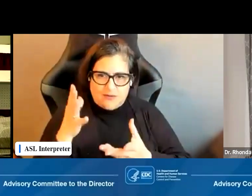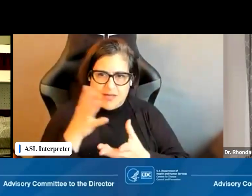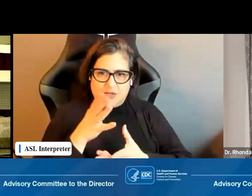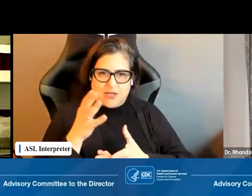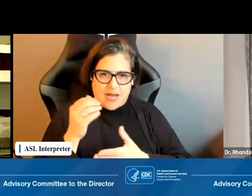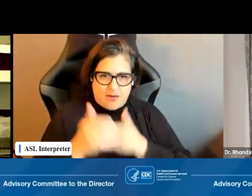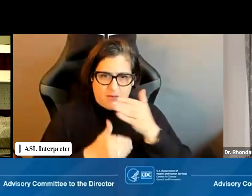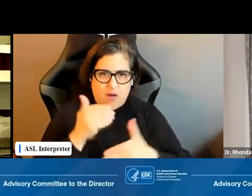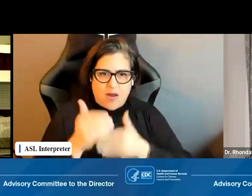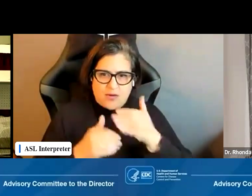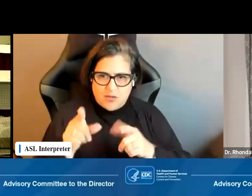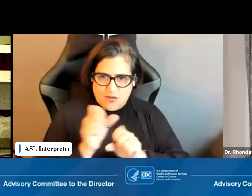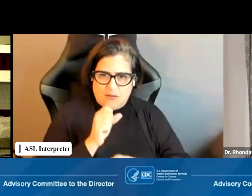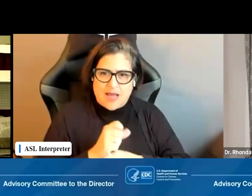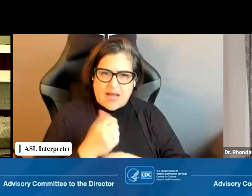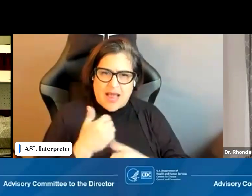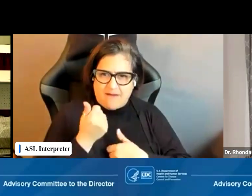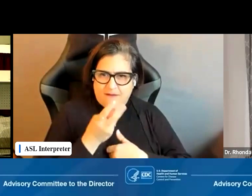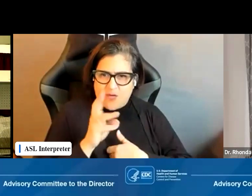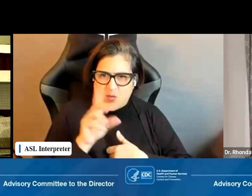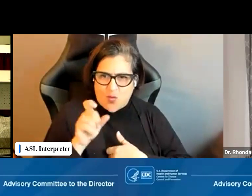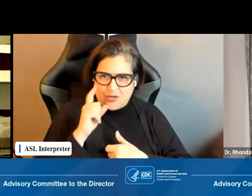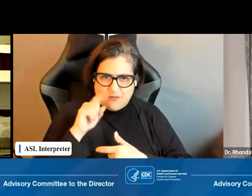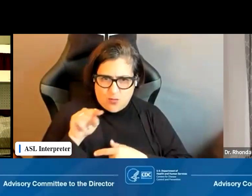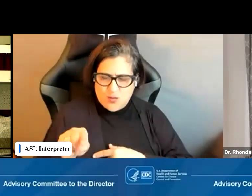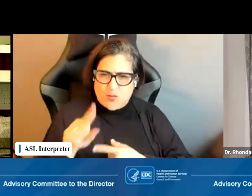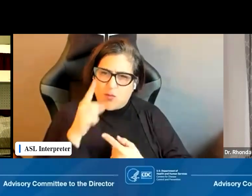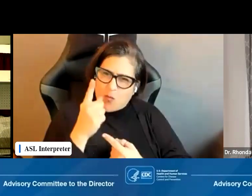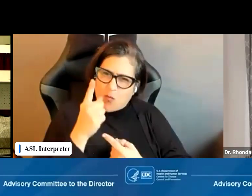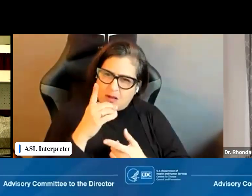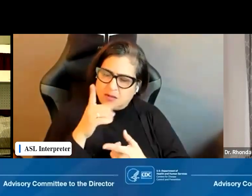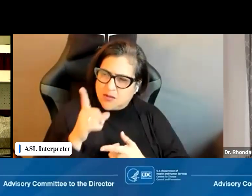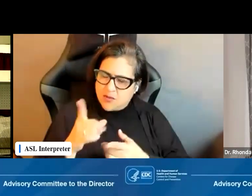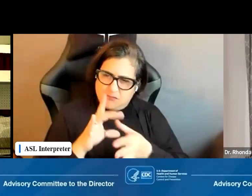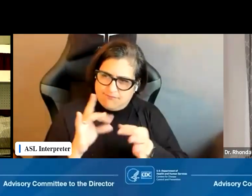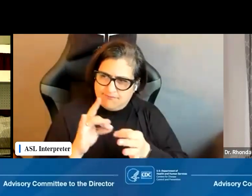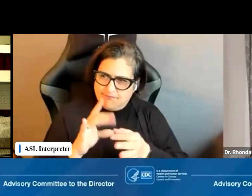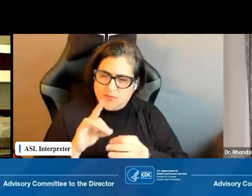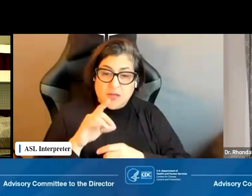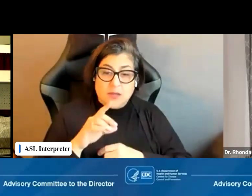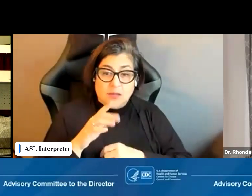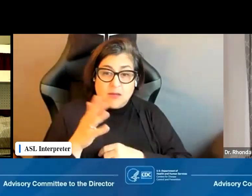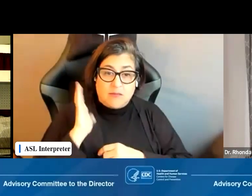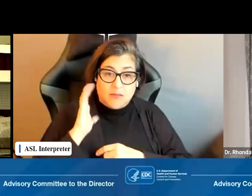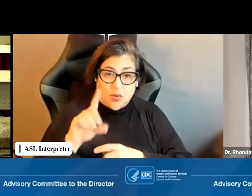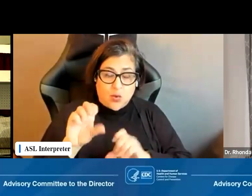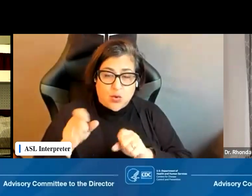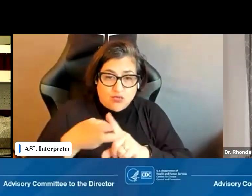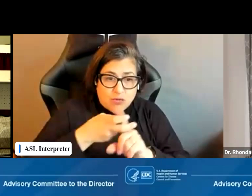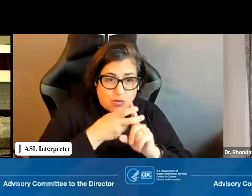I have a couple questions for you. One of the things that you said earlier on was how you've been able to recruit and hire staff